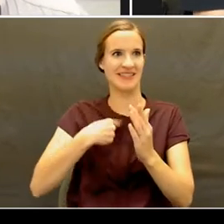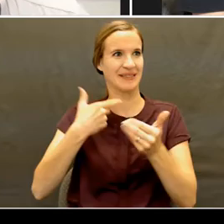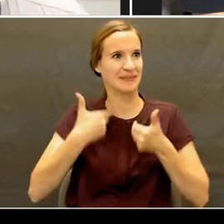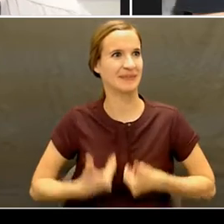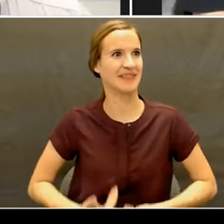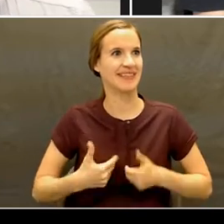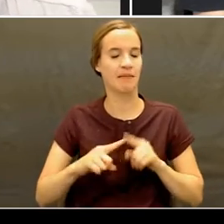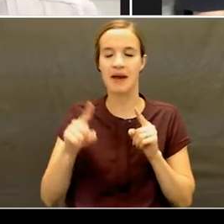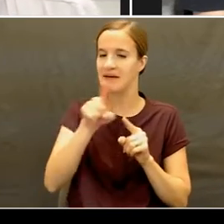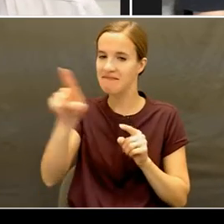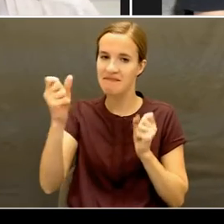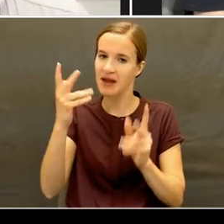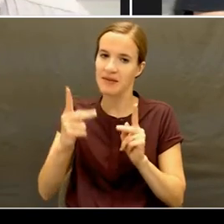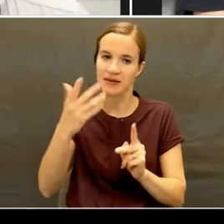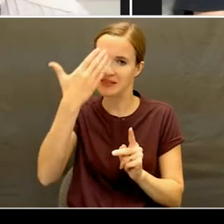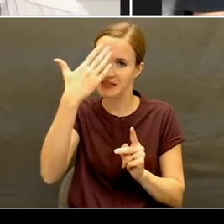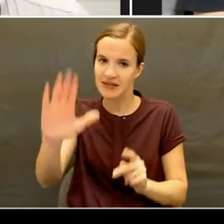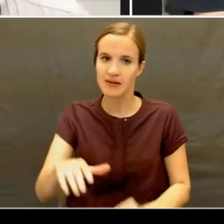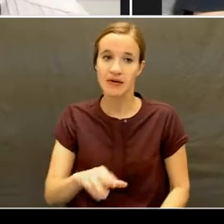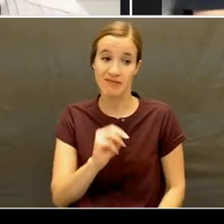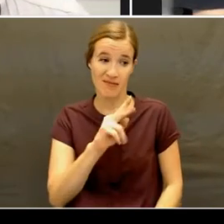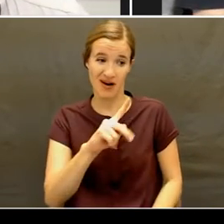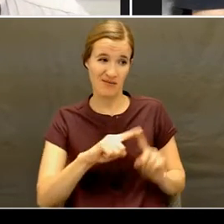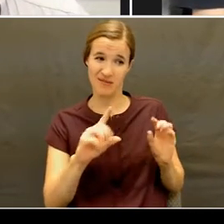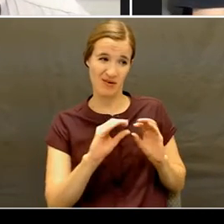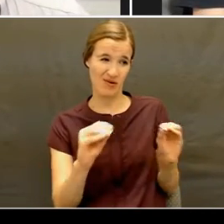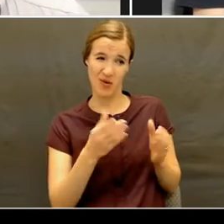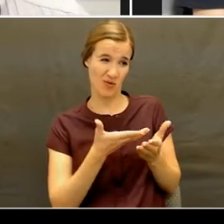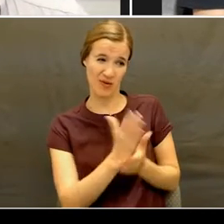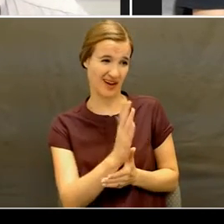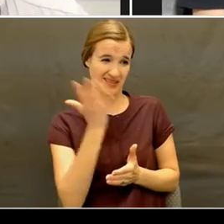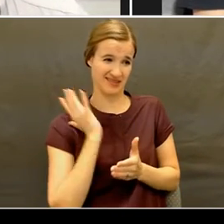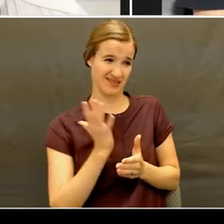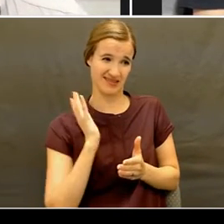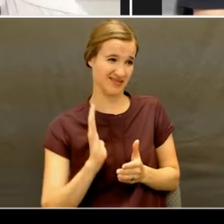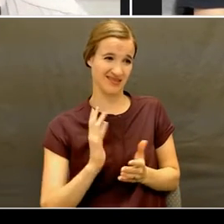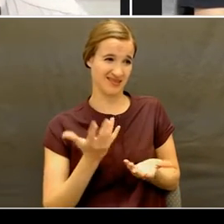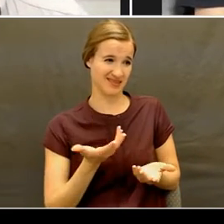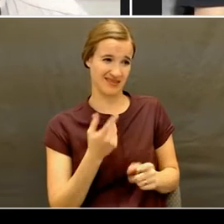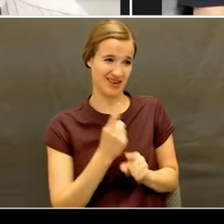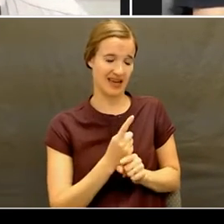Mark: Yeah. But no rights at that time right? You either sink or swim.